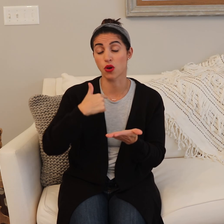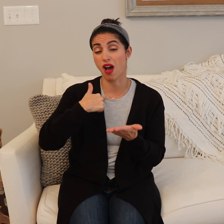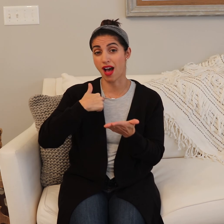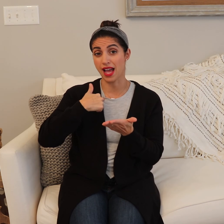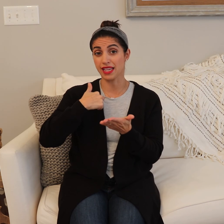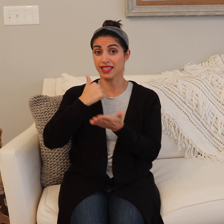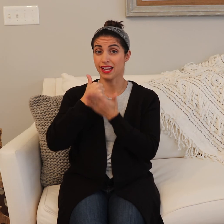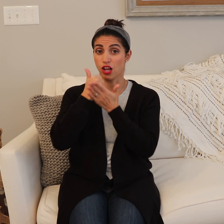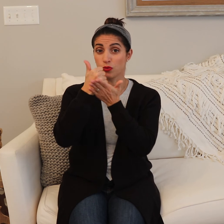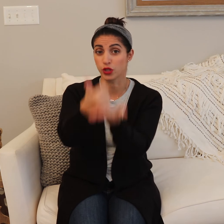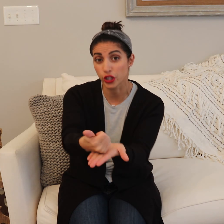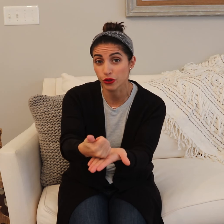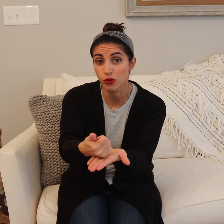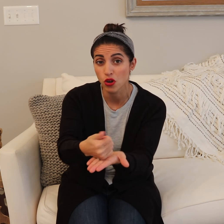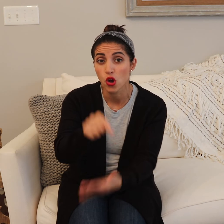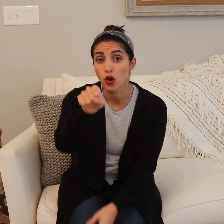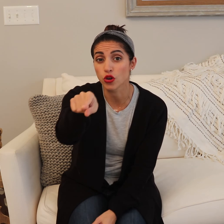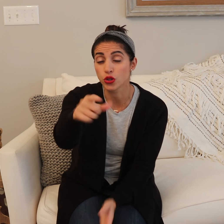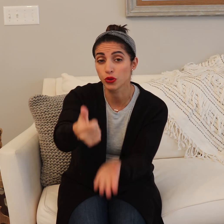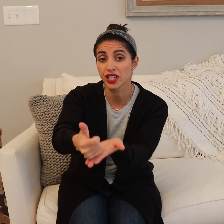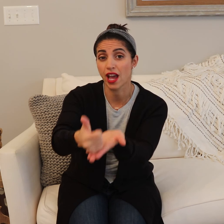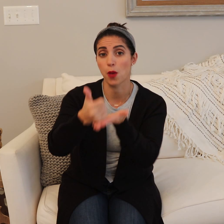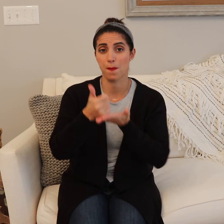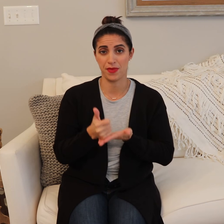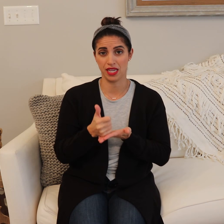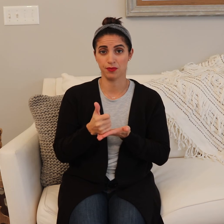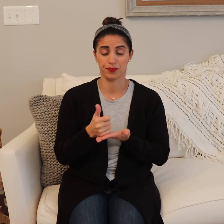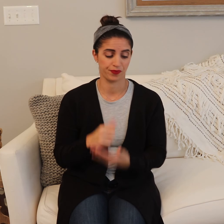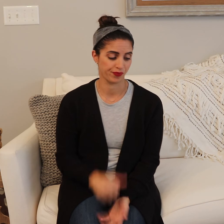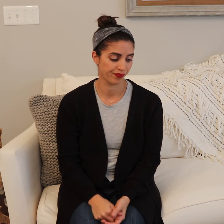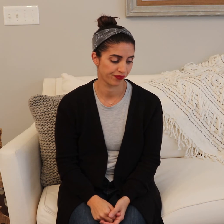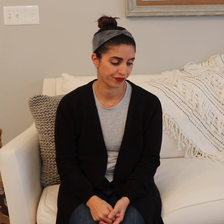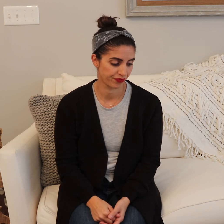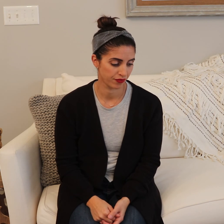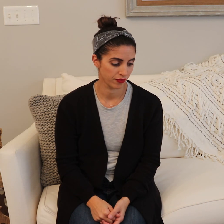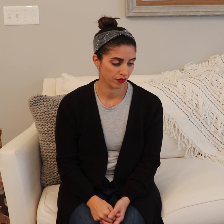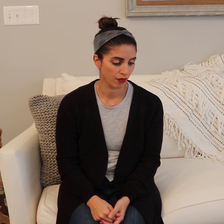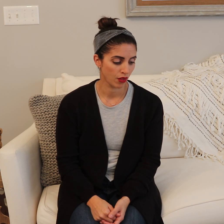So I can help you or you can help me.